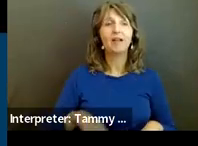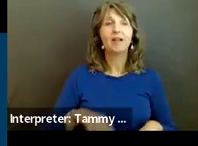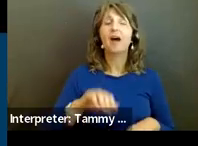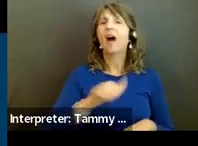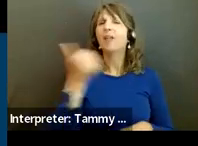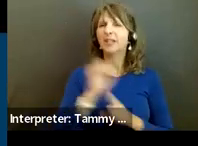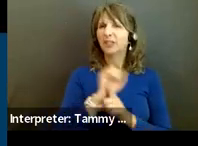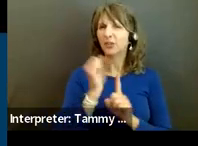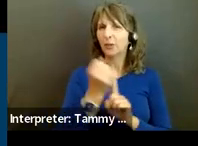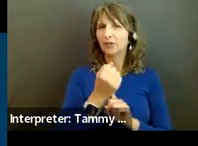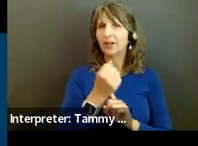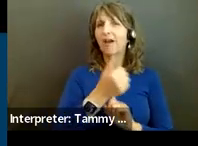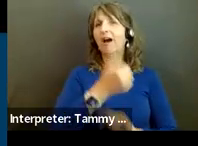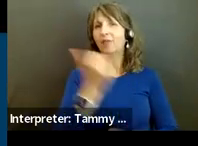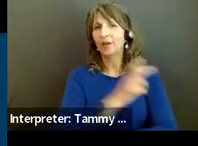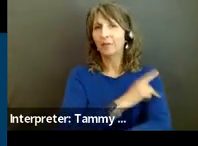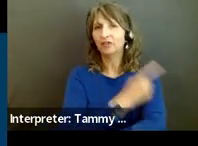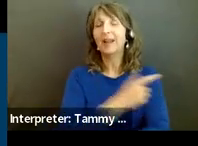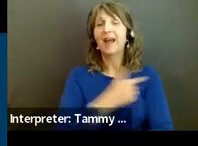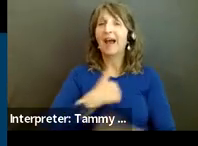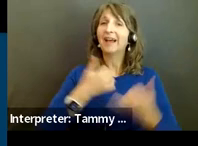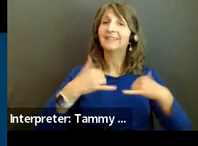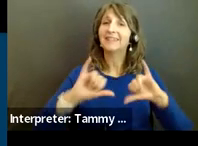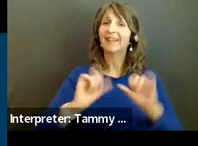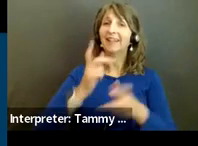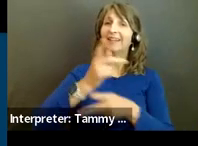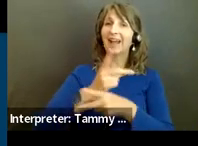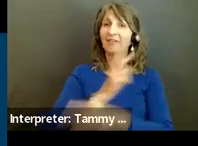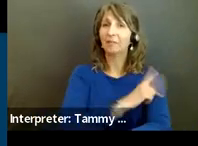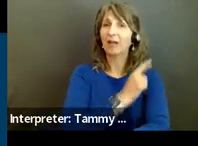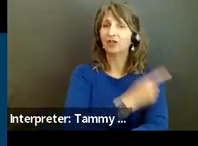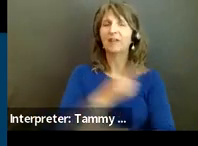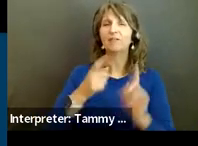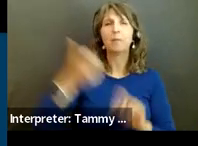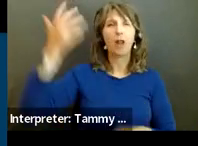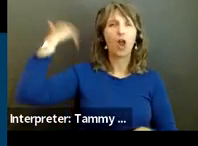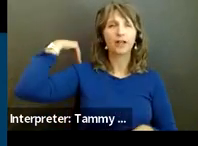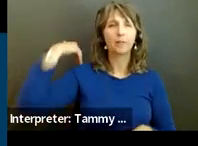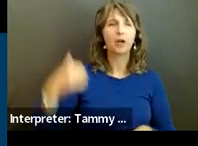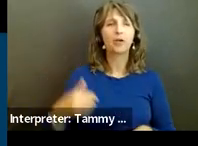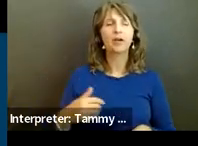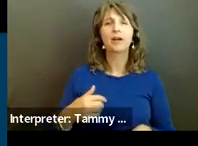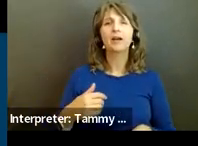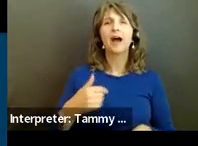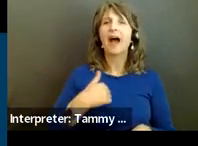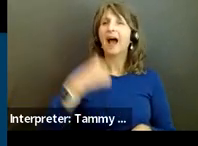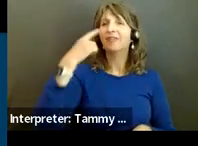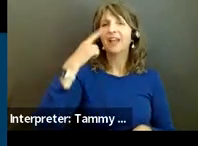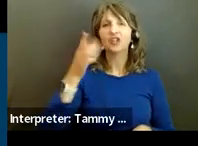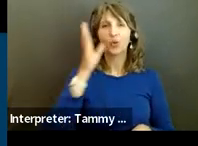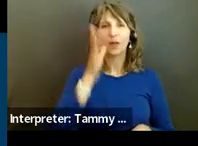I still take care of this patient. Mind you, this was from years ago. And she's still mine and I believe she'll be mine forever.